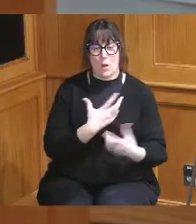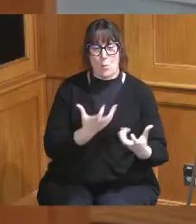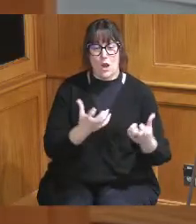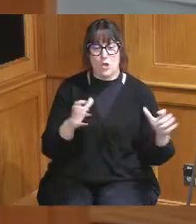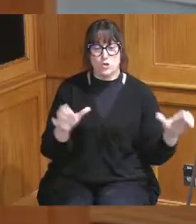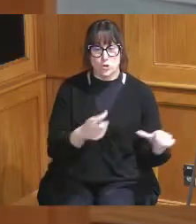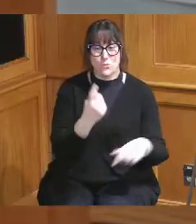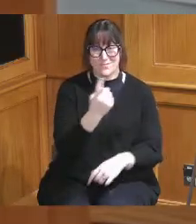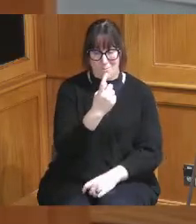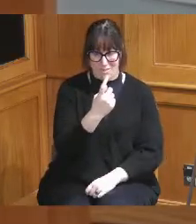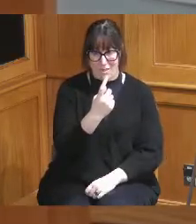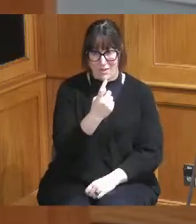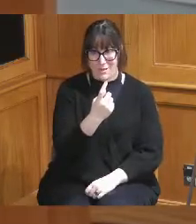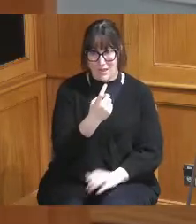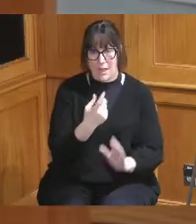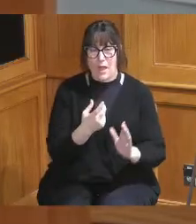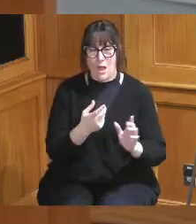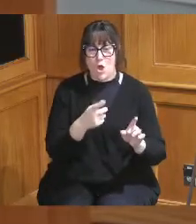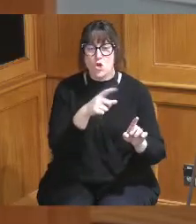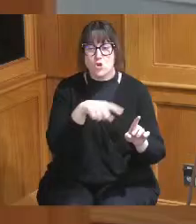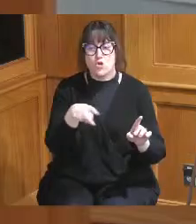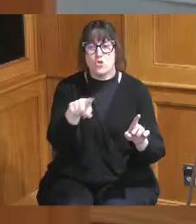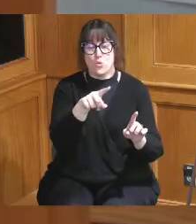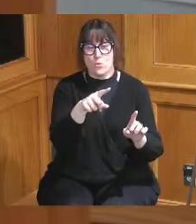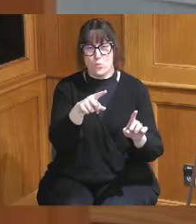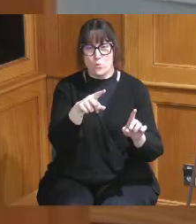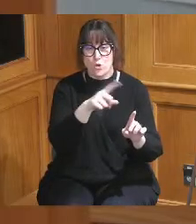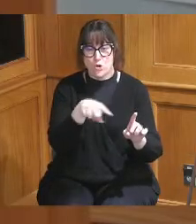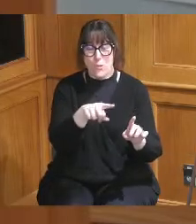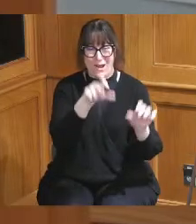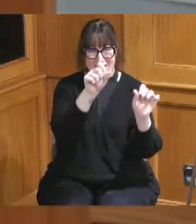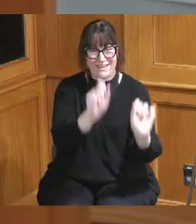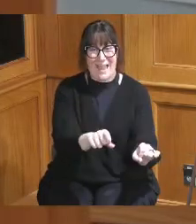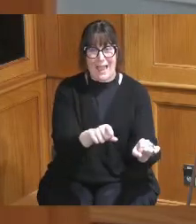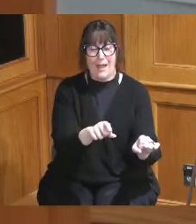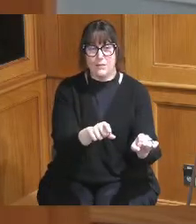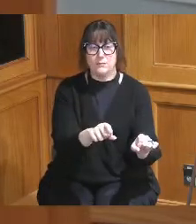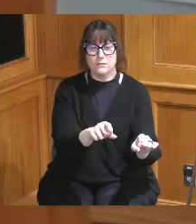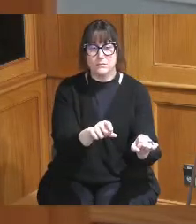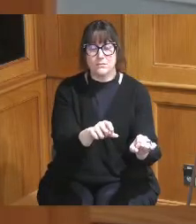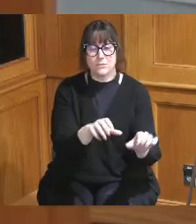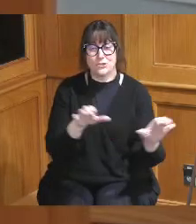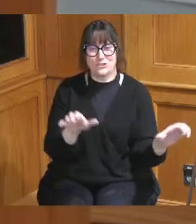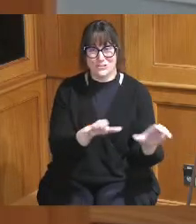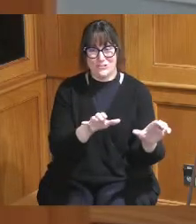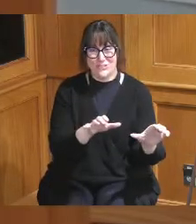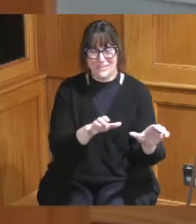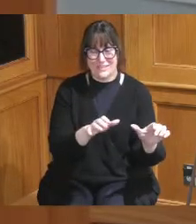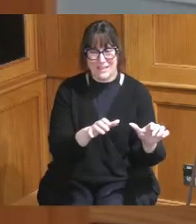lever that you guys have to pull and it I think it to your earlier comment it goes along with